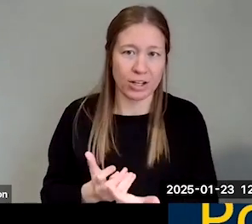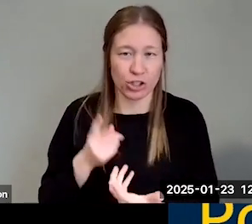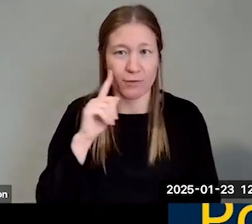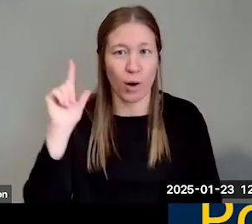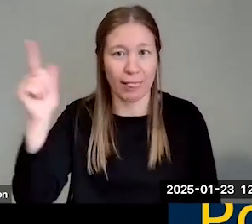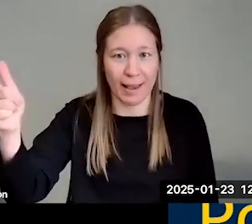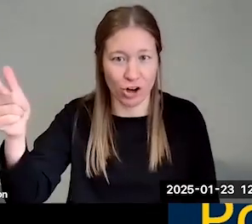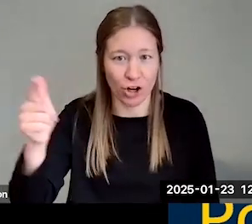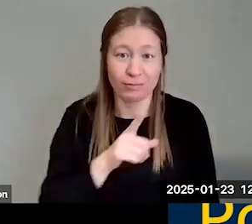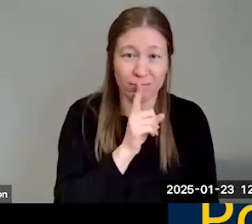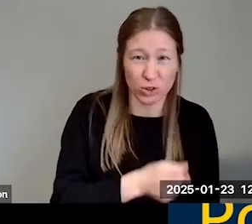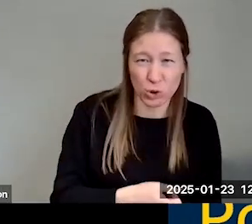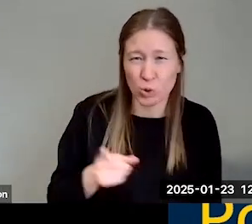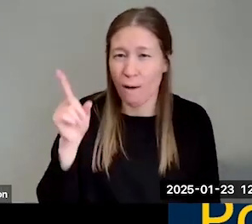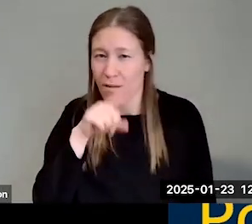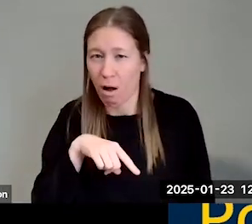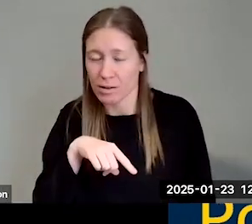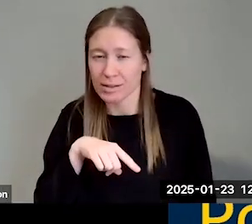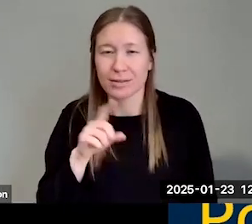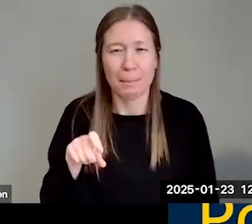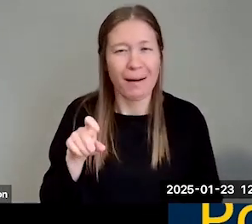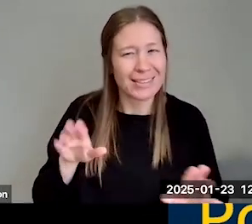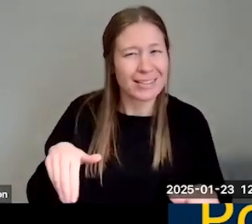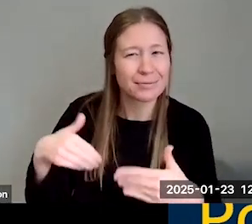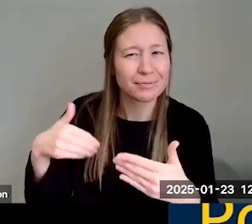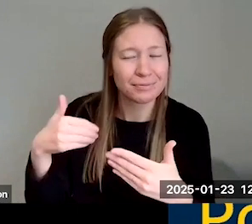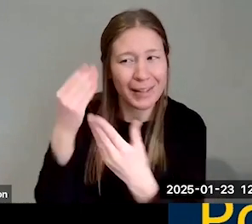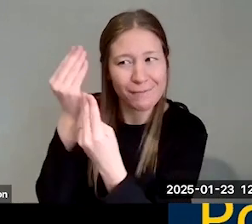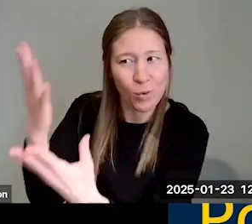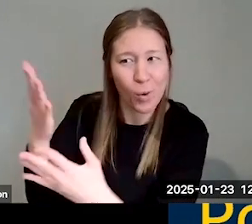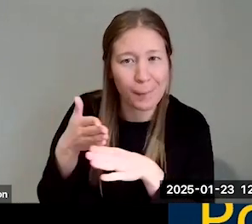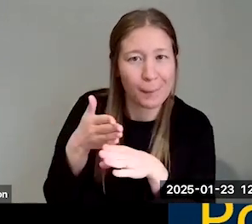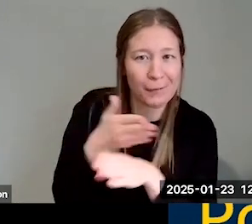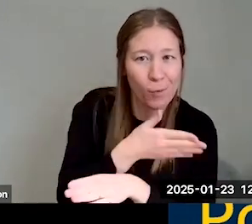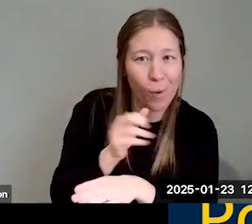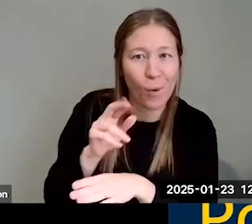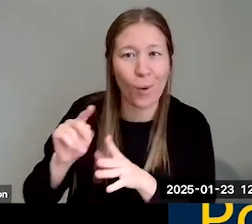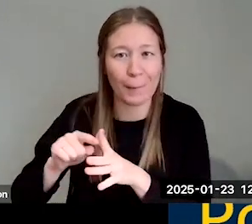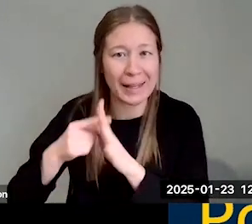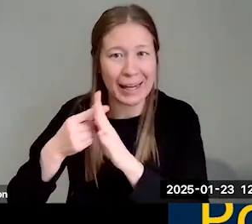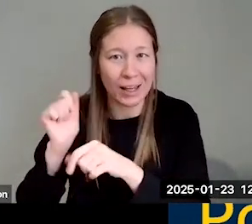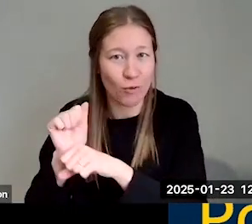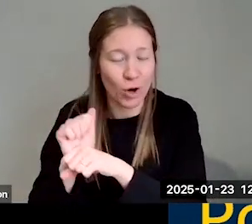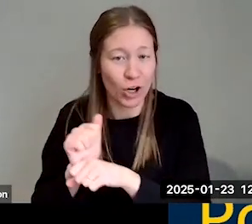All right, we're gonna give it a second for people to answer. We've got a lot of people who think that is false